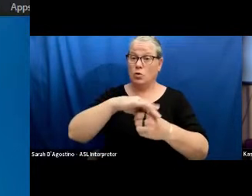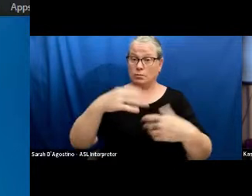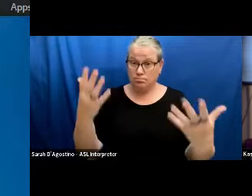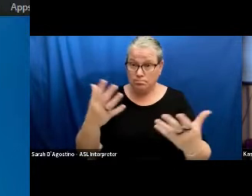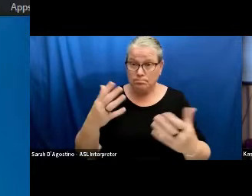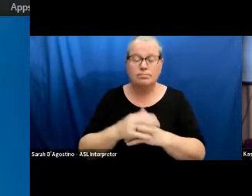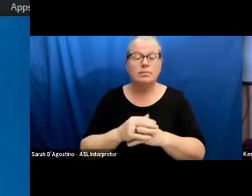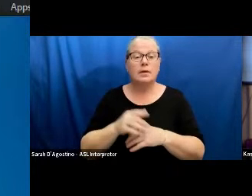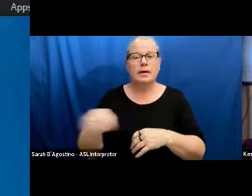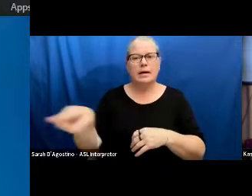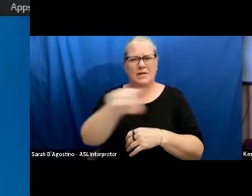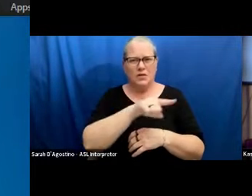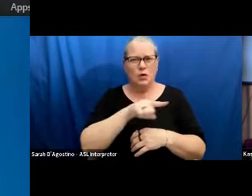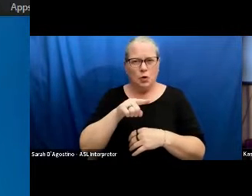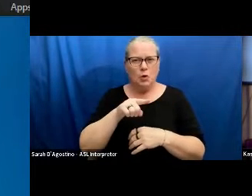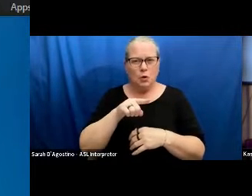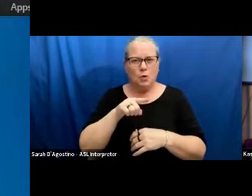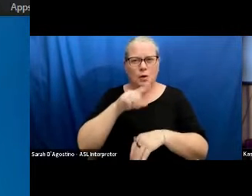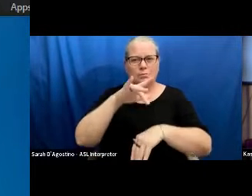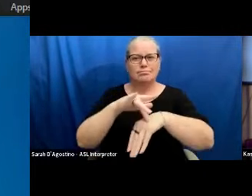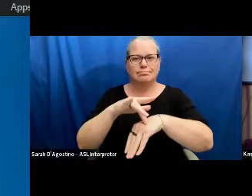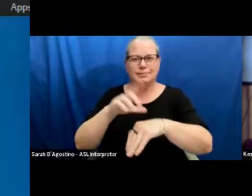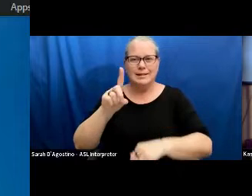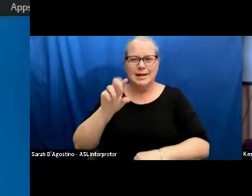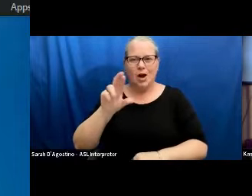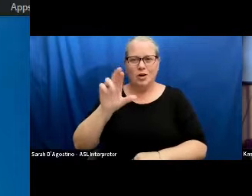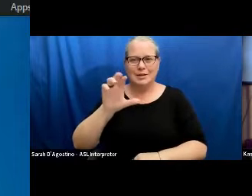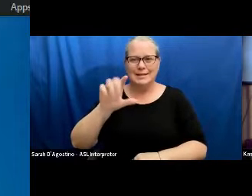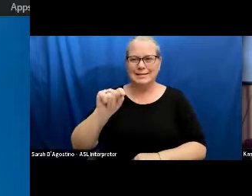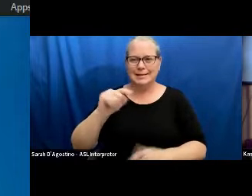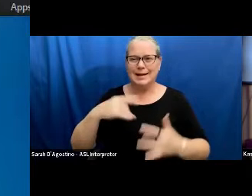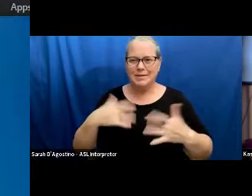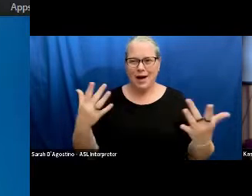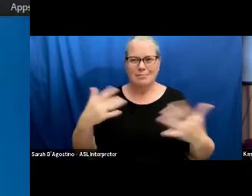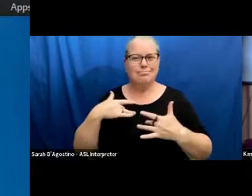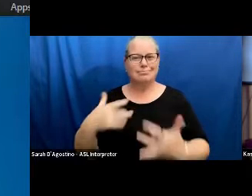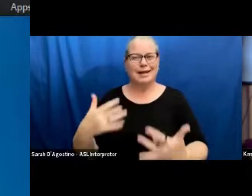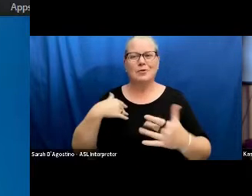event you know that we often bring information about voter registration